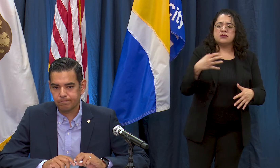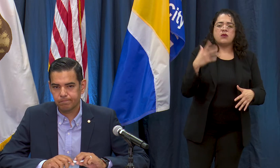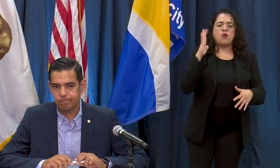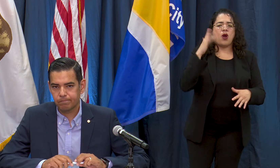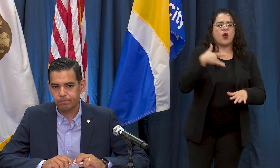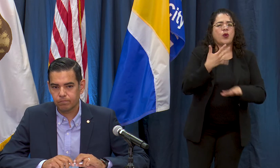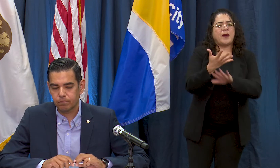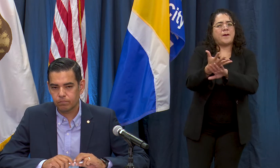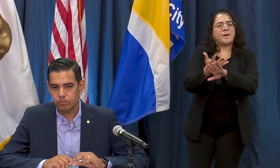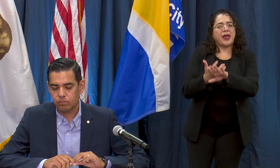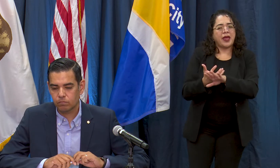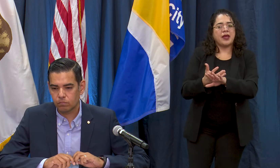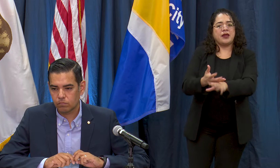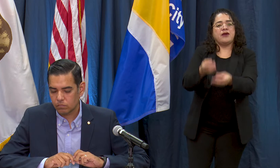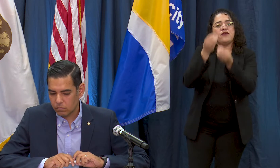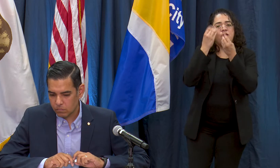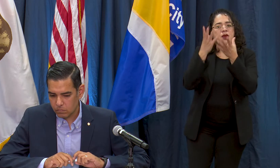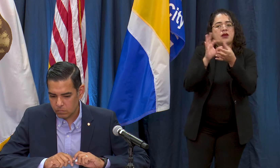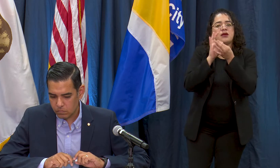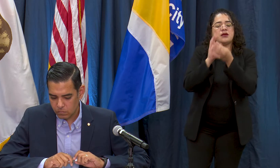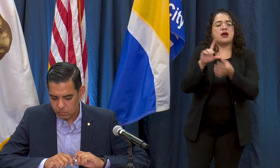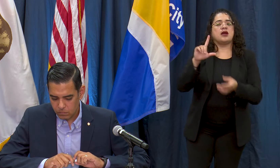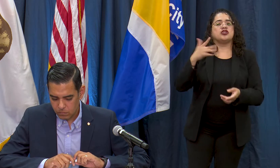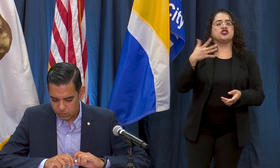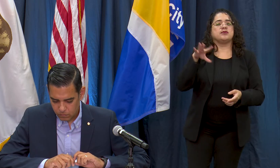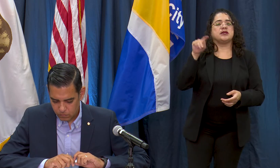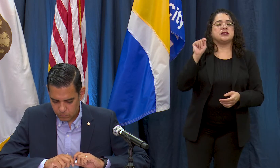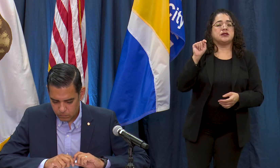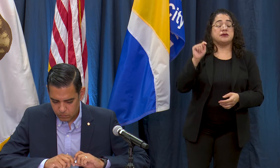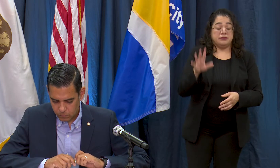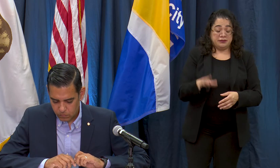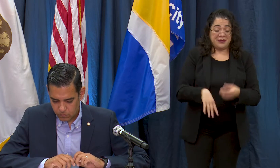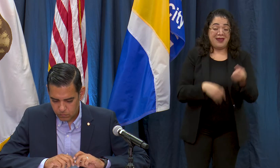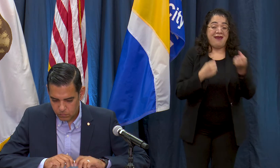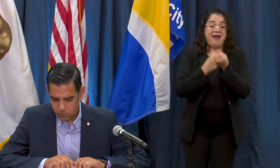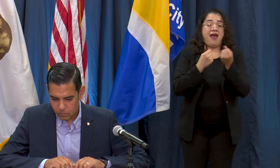public officials. Some advocates on the call also said this situation has been a